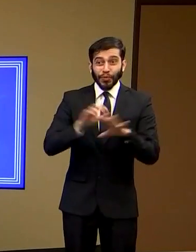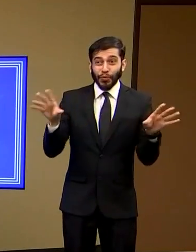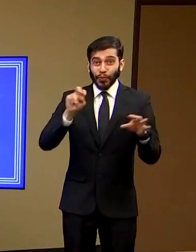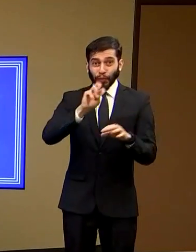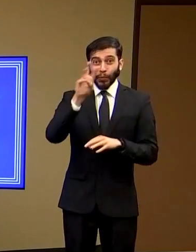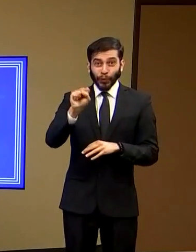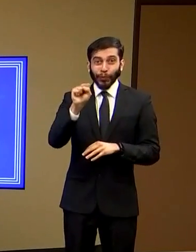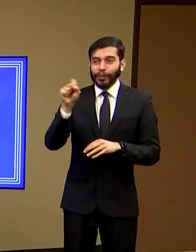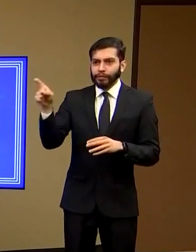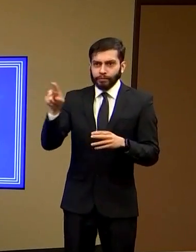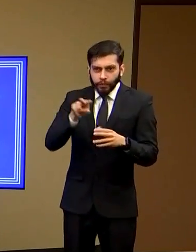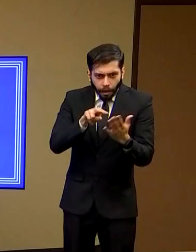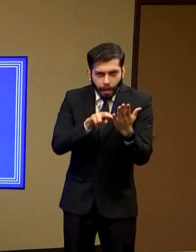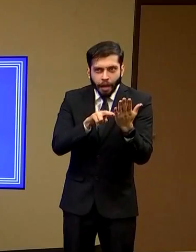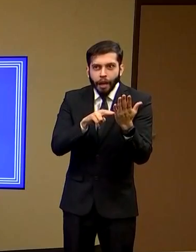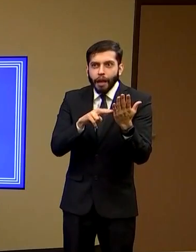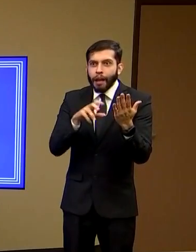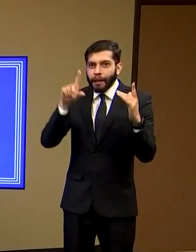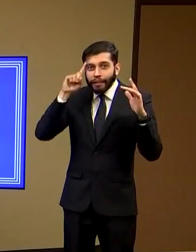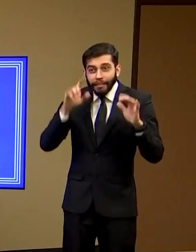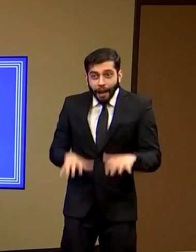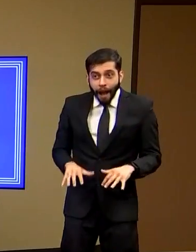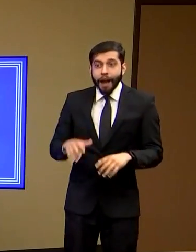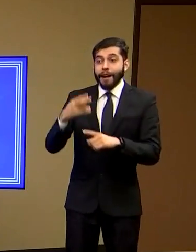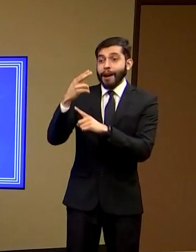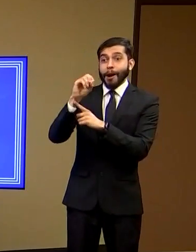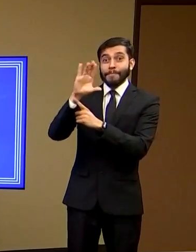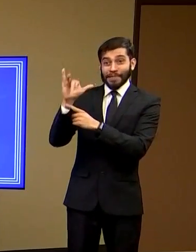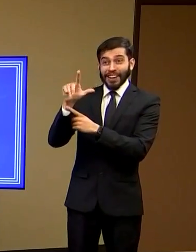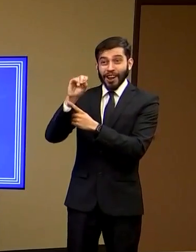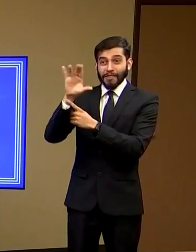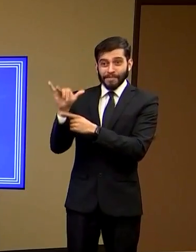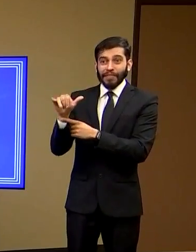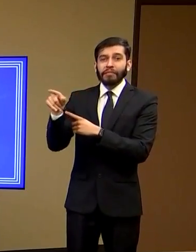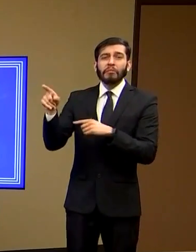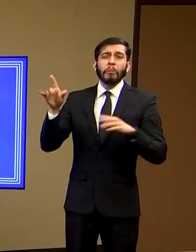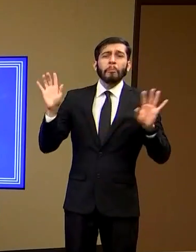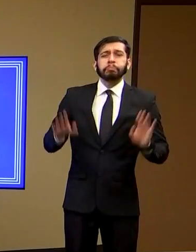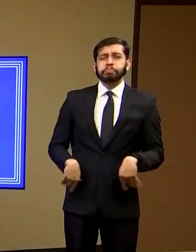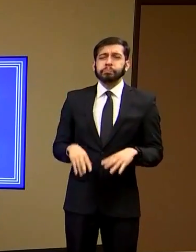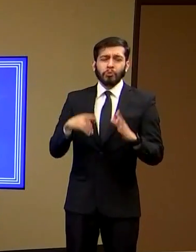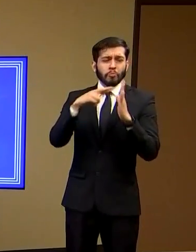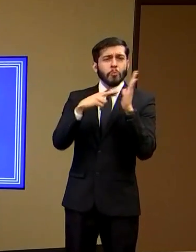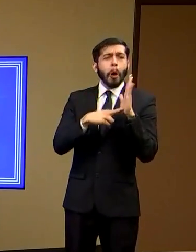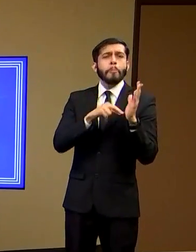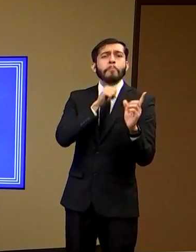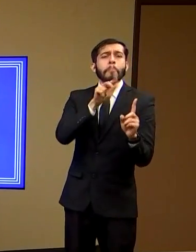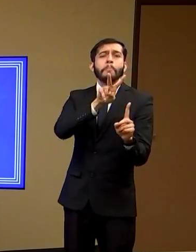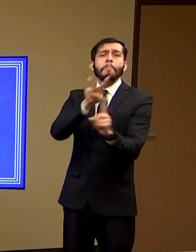BUYING THEIR PRODUCTS. BUYING THEIR PRODUCTS. AND BUYING THEIR PRODUCTS. AND THE BUYING THEIR PRODUCTS. AND THE JUDGE BUYING THEIR PRODUCTS. AND THE JUDGE ALSO BUYING THEIR PRODUCTS. AND THE JUDGE ALSO CALLED BUYING THEIR PRODUCTS. AND THE JUDGE ALSO CALLED SMOKE AND THE JUDGE ALSO CALLED SMOKE AND THE JUDGE ALSO CALLED SMOKE AND AND THE JUDGE ALSO CALLED SMOKE AND VAPE AND THE JUDGE ALSO CALLED SMOKE AND VAPE SHOPS. AND VAPE SHOPS. AND VAPE SHOPS. THE AND VAPE SHOPS. THE MAKING AND VAPE SHOPS. THE MAKING IT AND VAPE SHOPS. THE MAKING IT CLEAR AND VAPE SHOPS. THE MAKING IT CLEAR THAT AND VAPE SHOPS. THE MAKING IT CLEAR THAT HOBBY THE MAKING IT CLEAR THAT HOBBY THE MAKING IT CLEAR THAT HOBBY LOBBY THE MAKING IT CLEAR THAT HOBBY LOBBY AT THE MAKING IT CLEAR THAT HOBBY LOBBY AT ANYONE THE MAKING IT CLEAR THAT HOBBY LOBBY AT ANYONE FOOLISH THE MAKING IT CLEAR THAT HOBBY LOBBY AT ANYONE FOOLISH ENOUGH LOBBY AT ANYONE FOOLISH ENOUGH LOBBY AT ANYONE FOOLISH ENOUGH TO LOBBY AT ANYONE FOOLISH ENOUGH TO FOLLOW LOBBY AT ANYONE FOOLISH ENOUGH TO FOLLOW IN